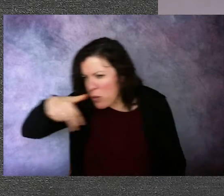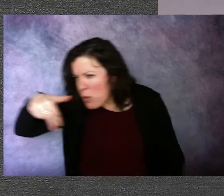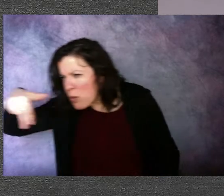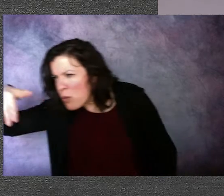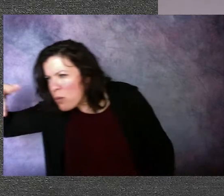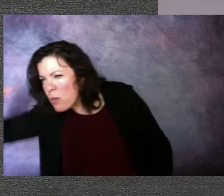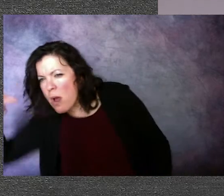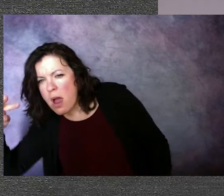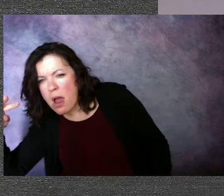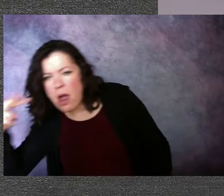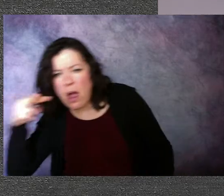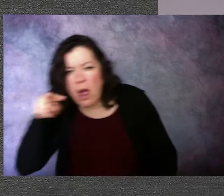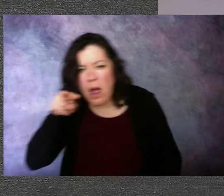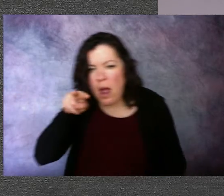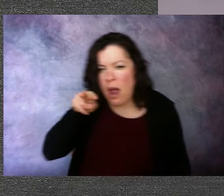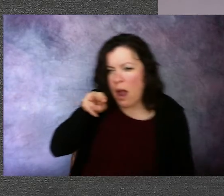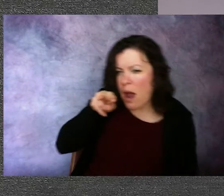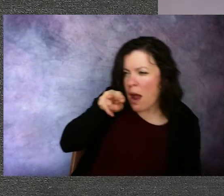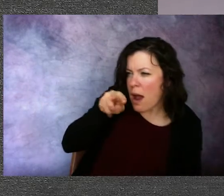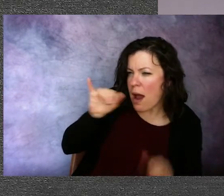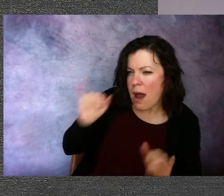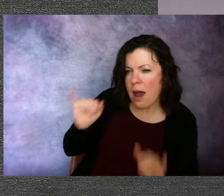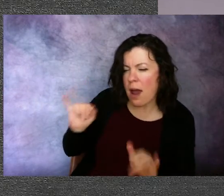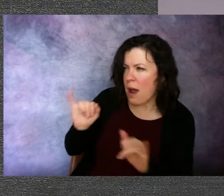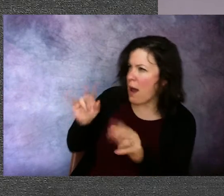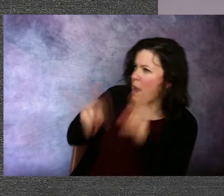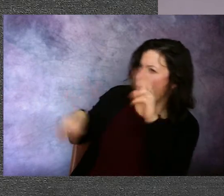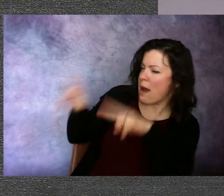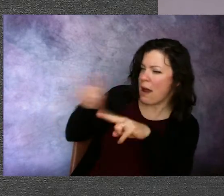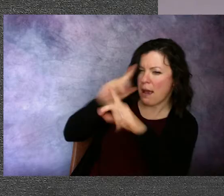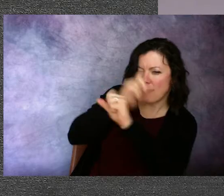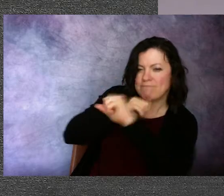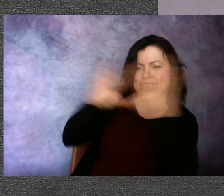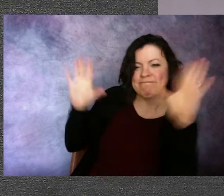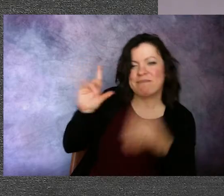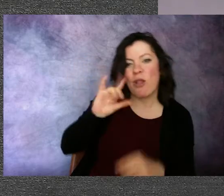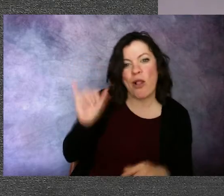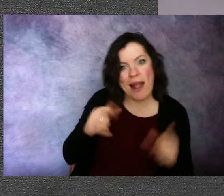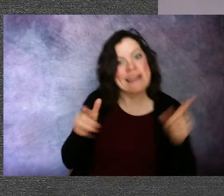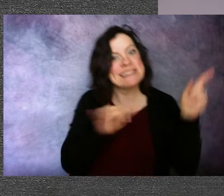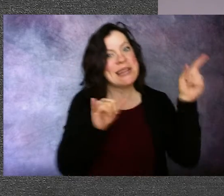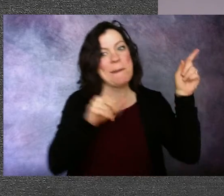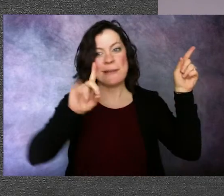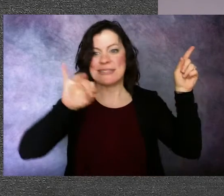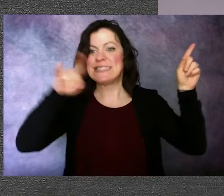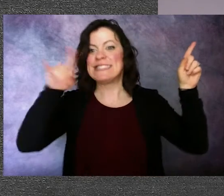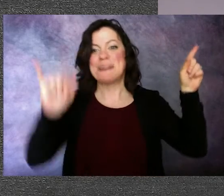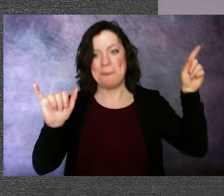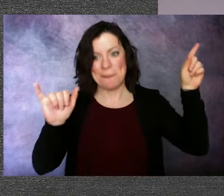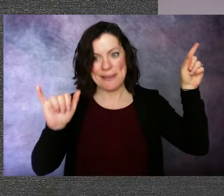We can see all the parts of this sculpture. Just like Dippy the Dino, we can see the front here.